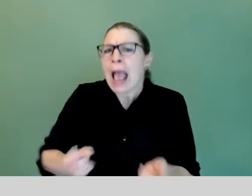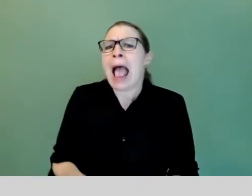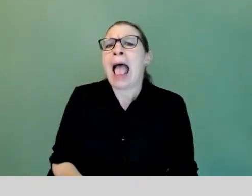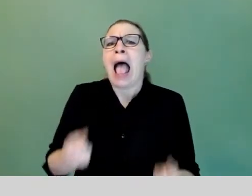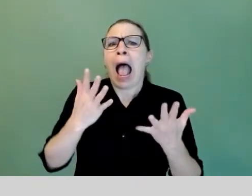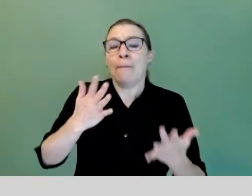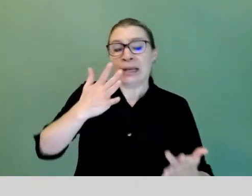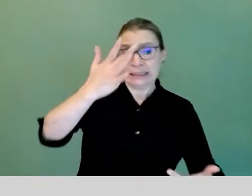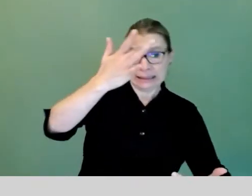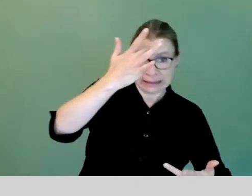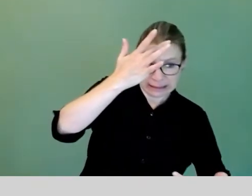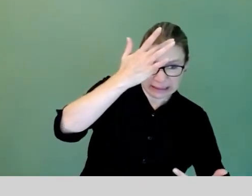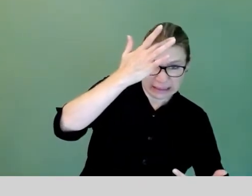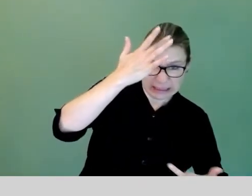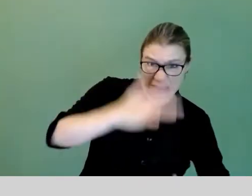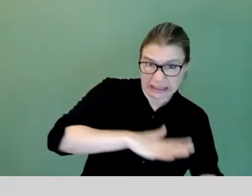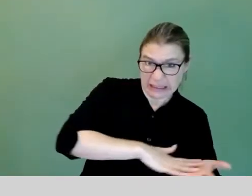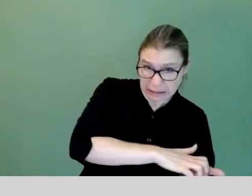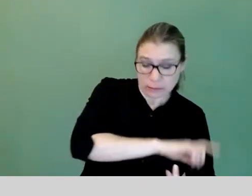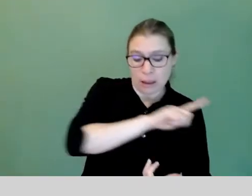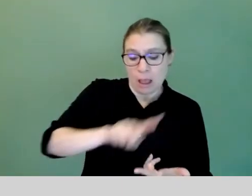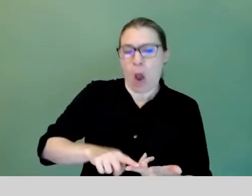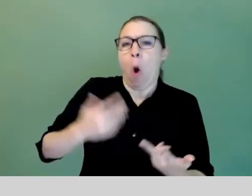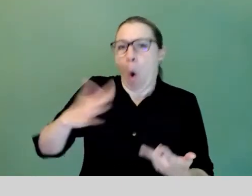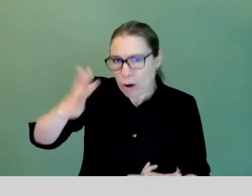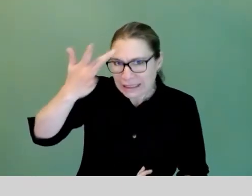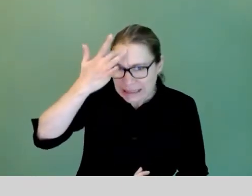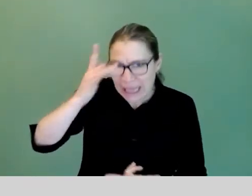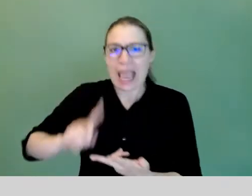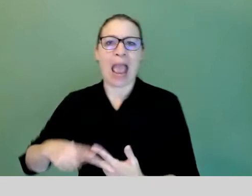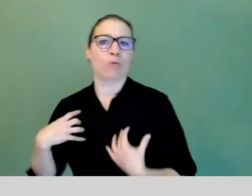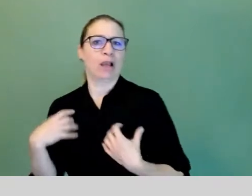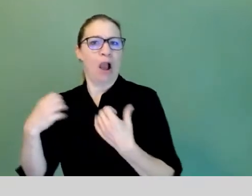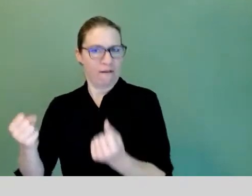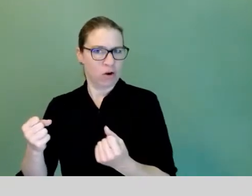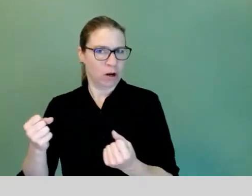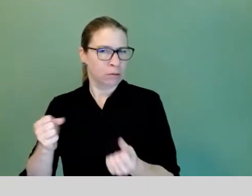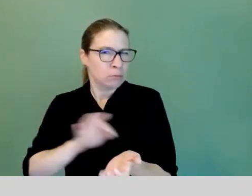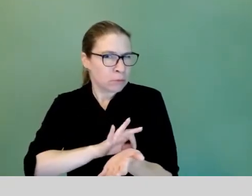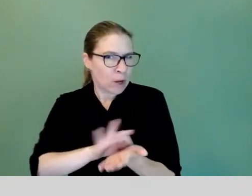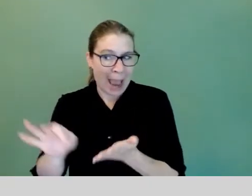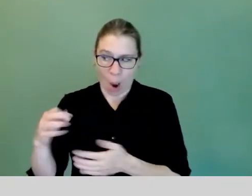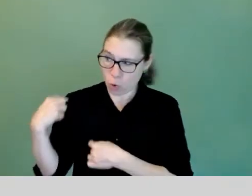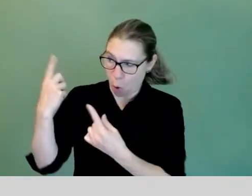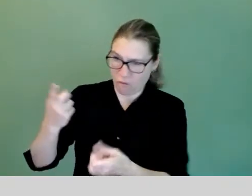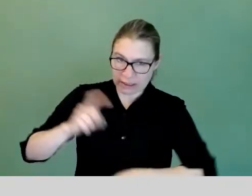susceptible, infected, and recovered individuals in a disease system over time.